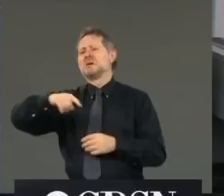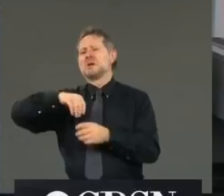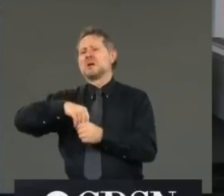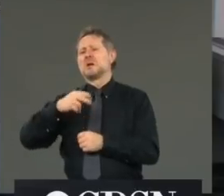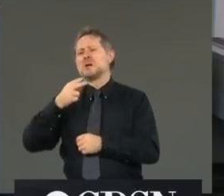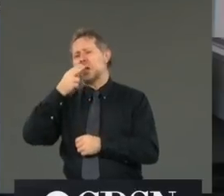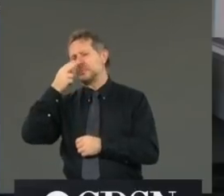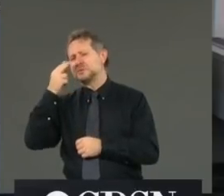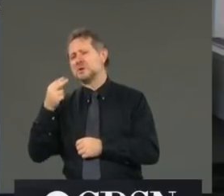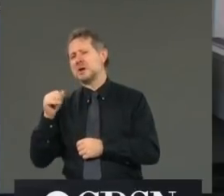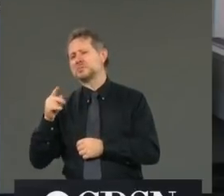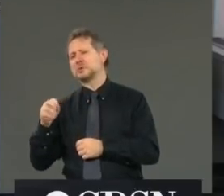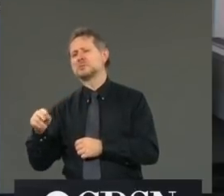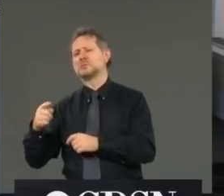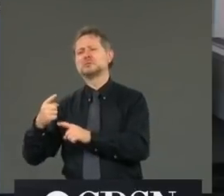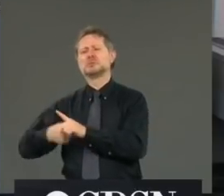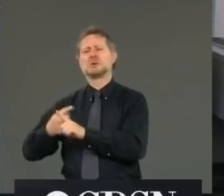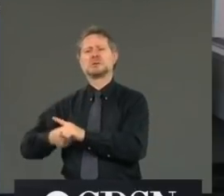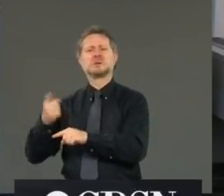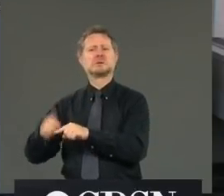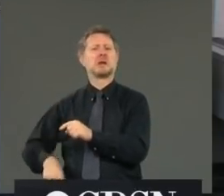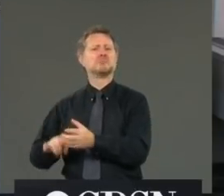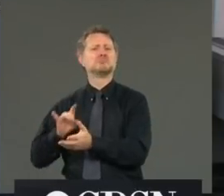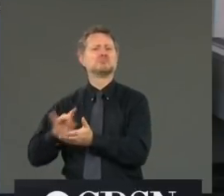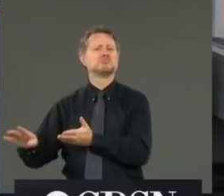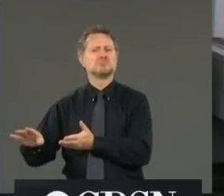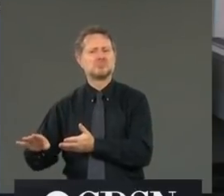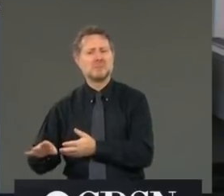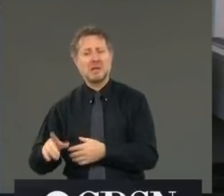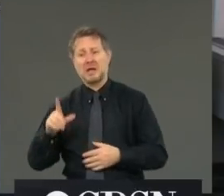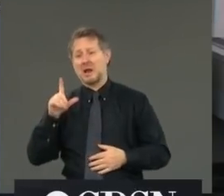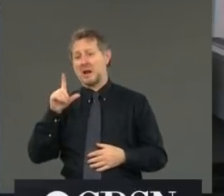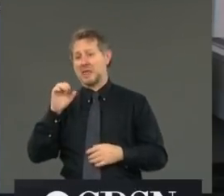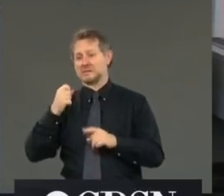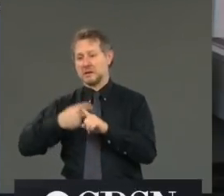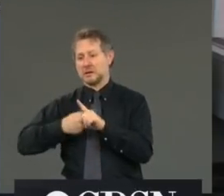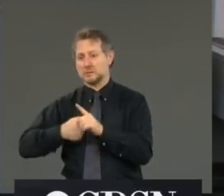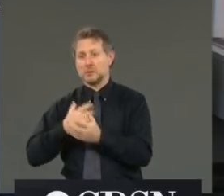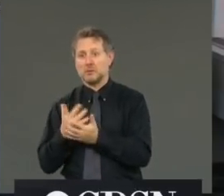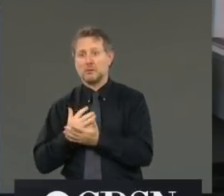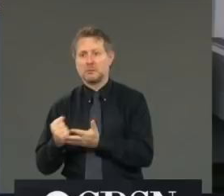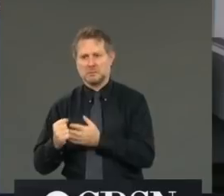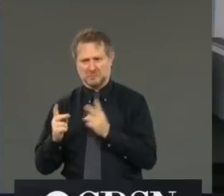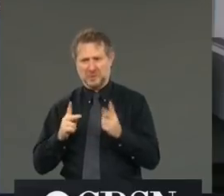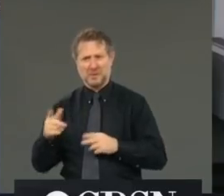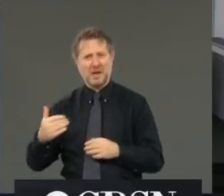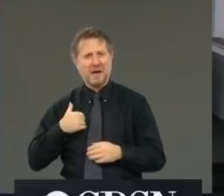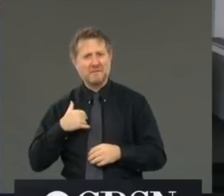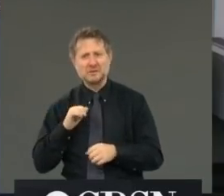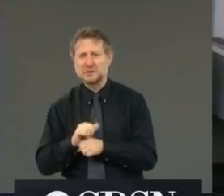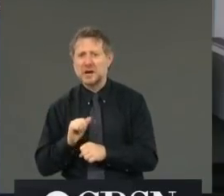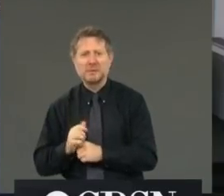QUICKLY AS POSSIBLE. GUYS, ANYTHING LEFT OUT -- THAT I LEFT OUT, DOCTOR? Reporter: JUST REALLY QUICKLY,